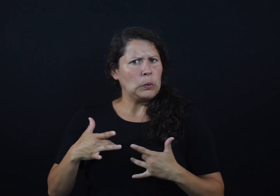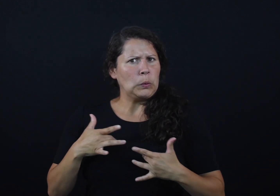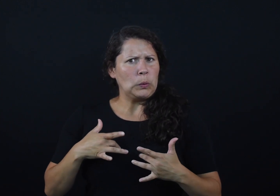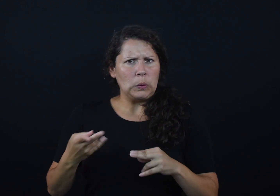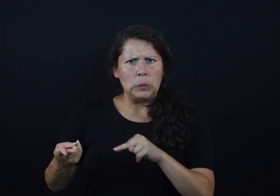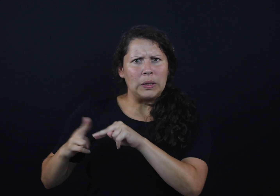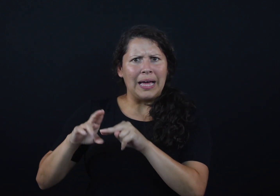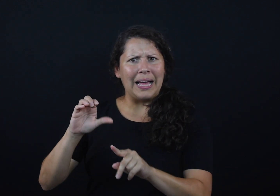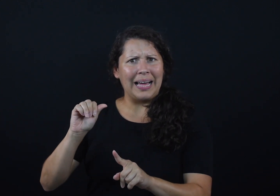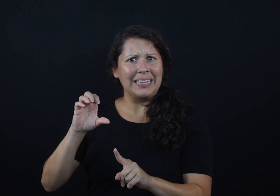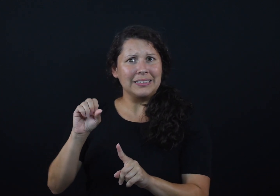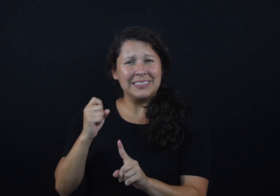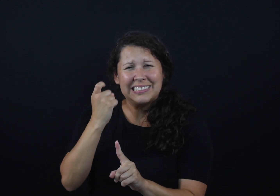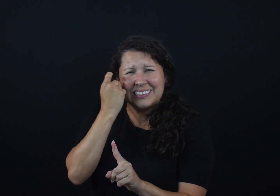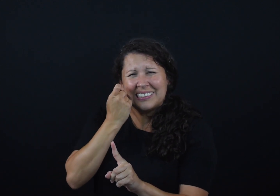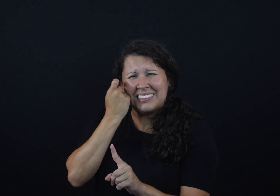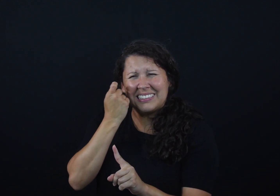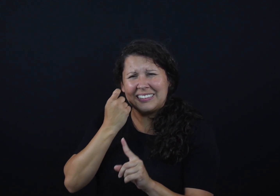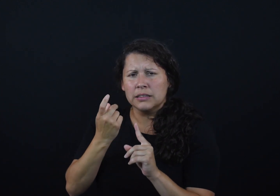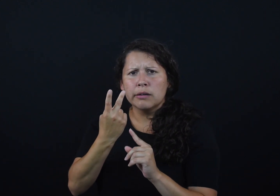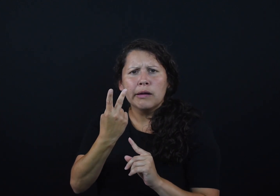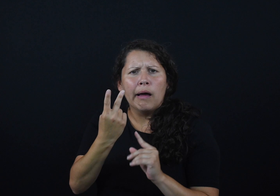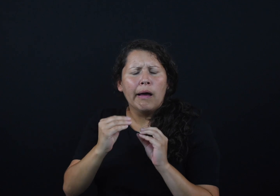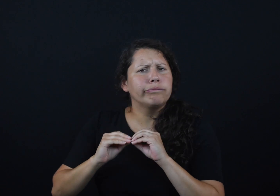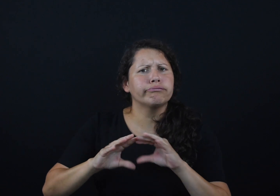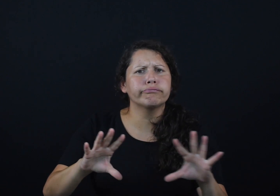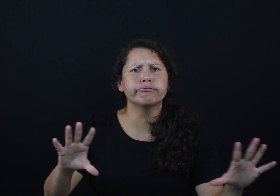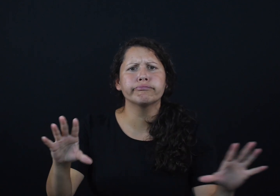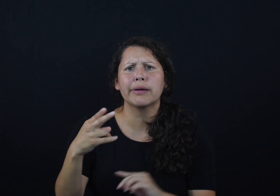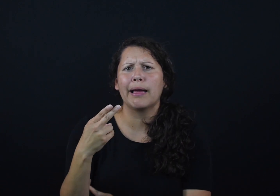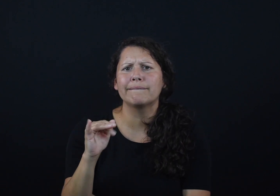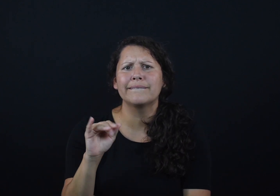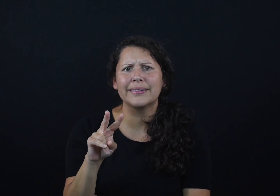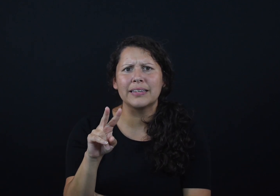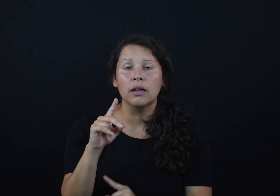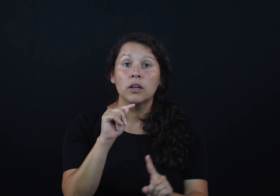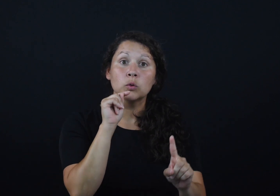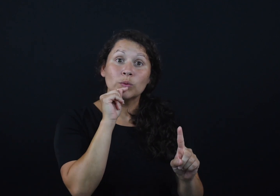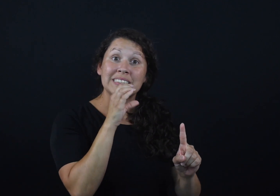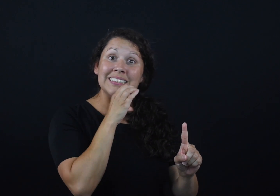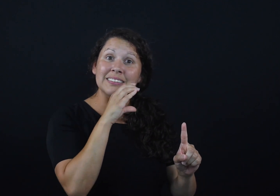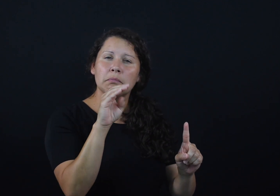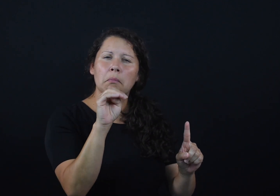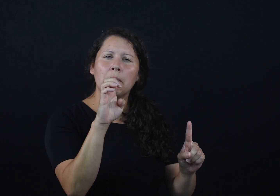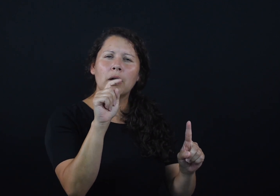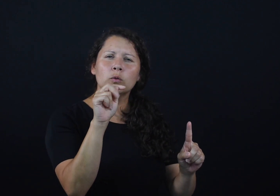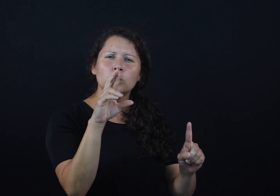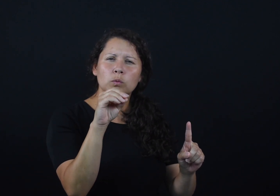related to two distinct HIV outbreaks in the Twin Cities metro area and the Duluth area.